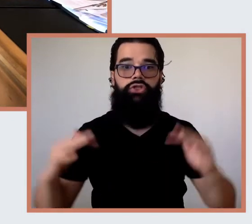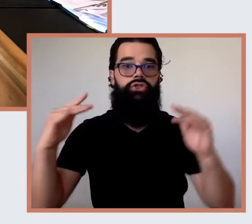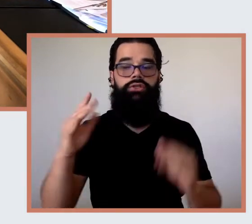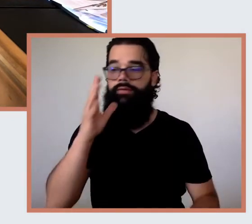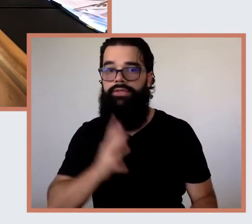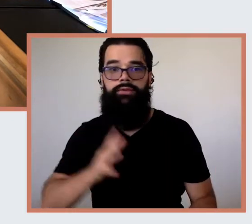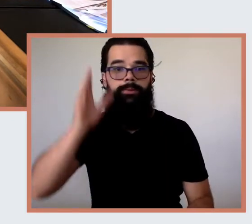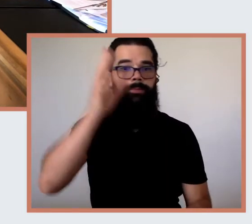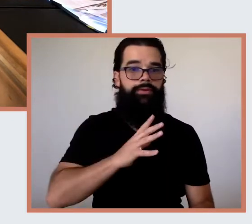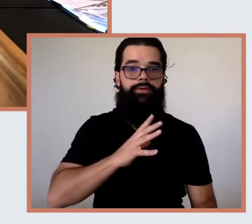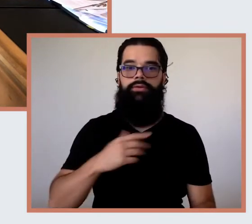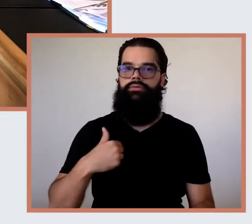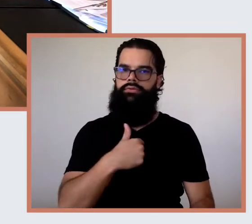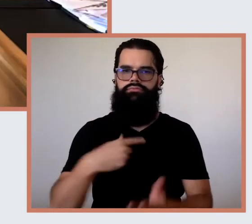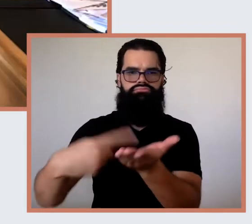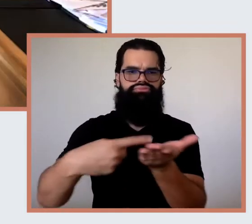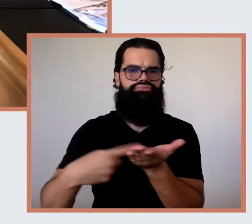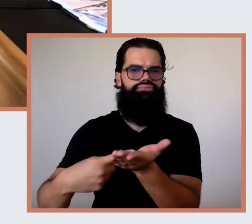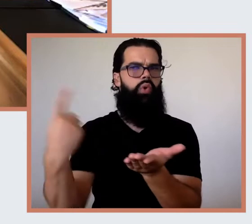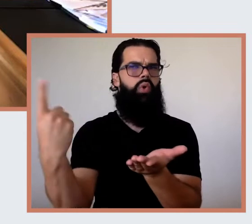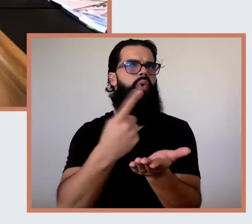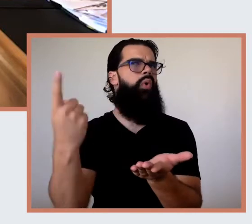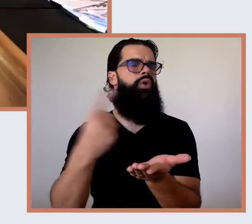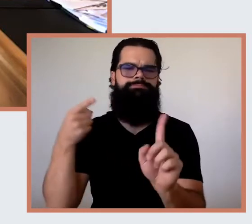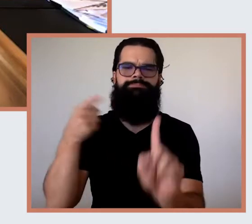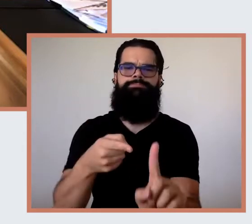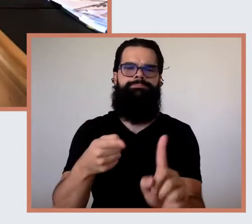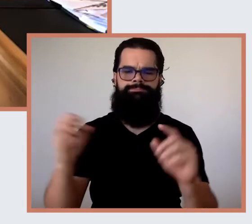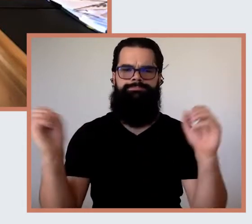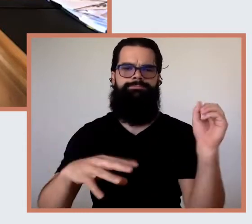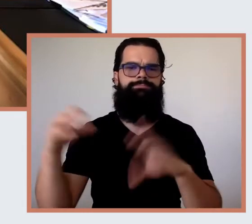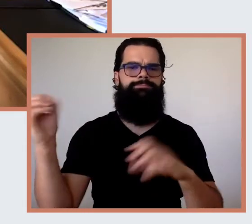and desire for diversity, gender diversity was always talked